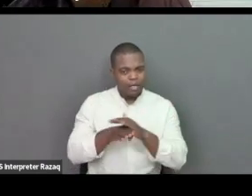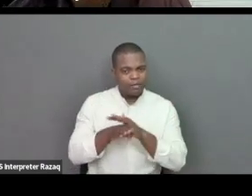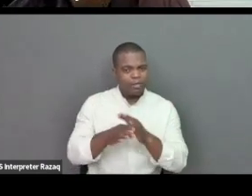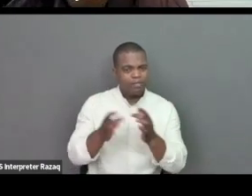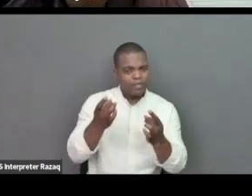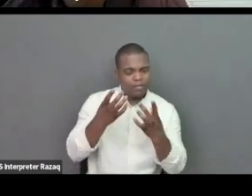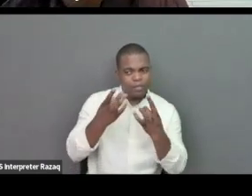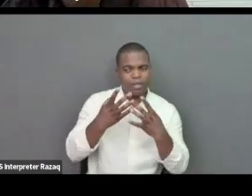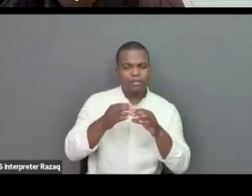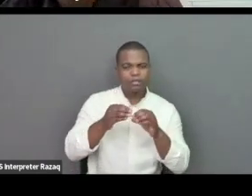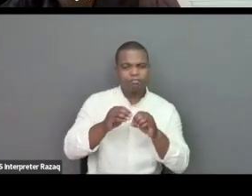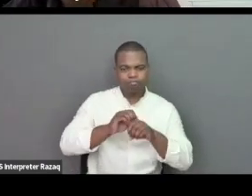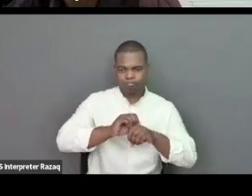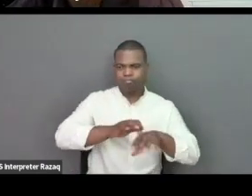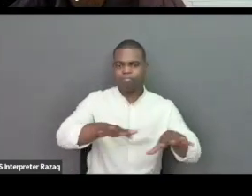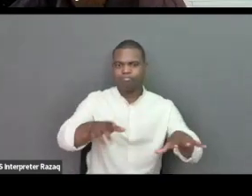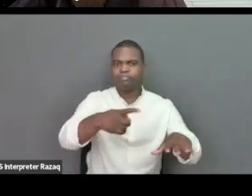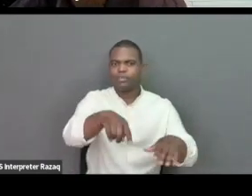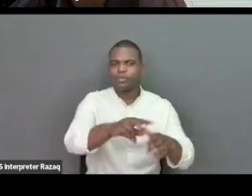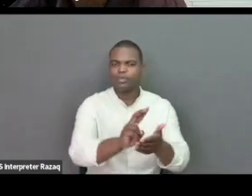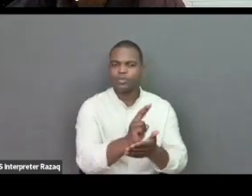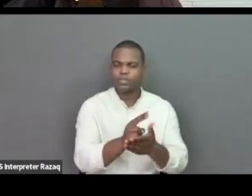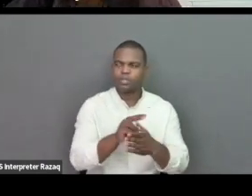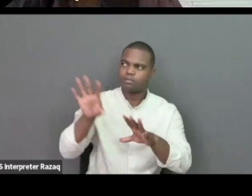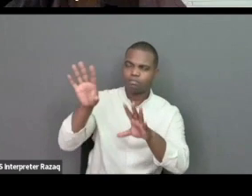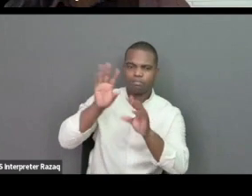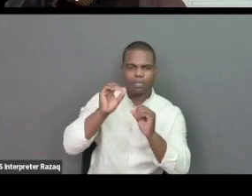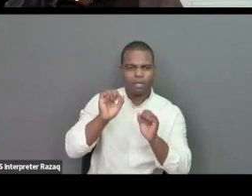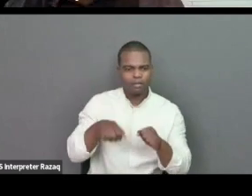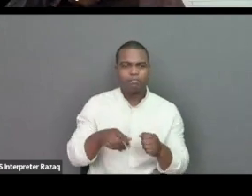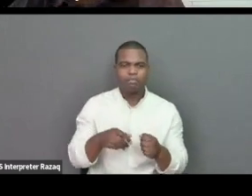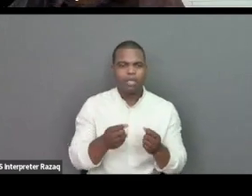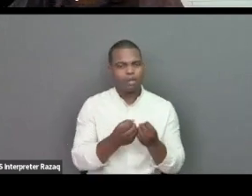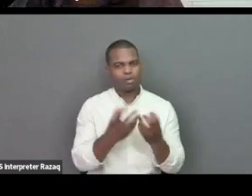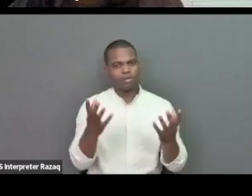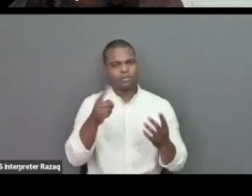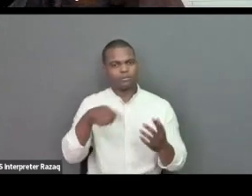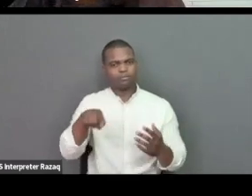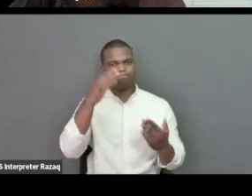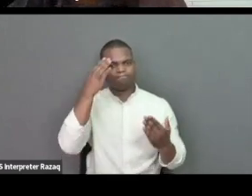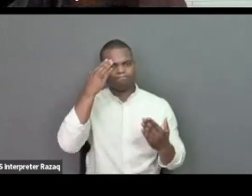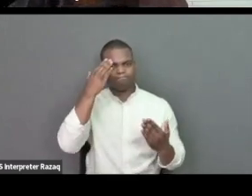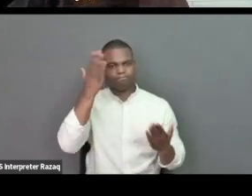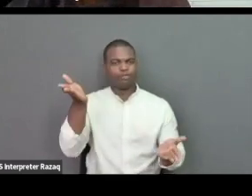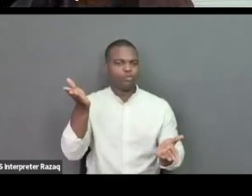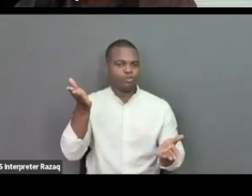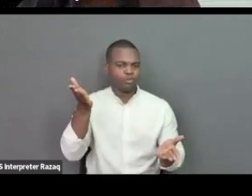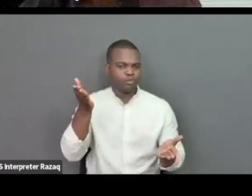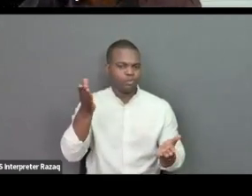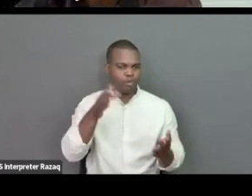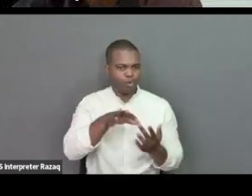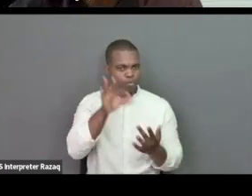option is used currently and why users do not use it,